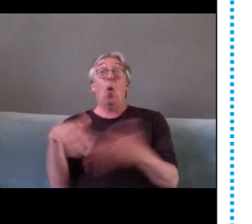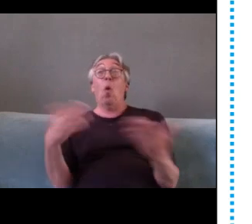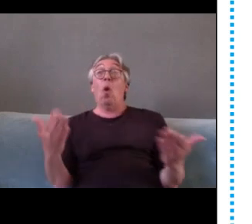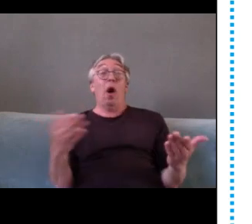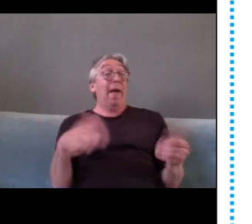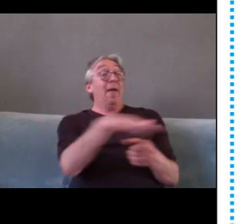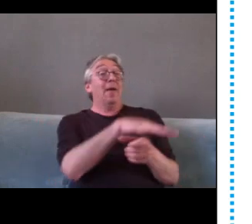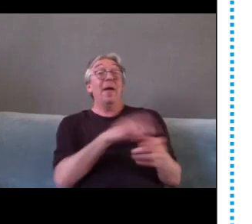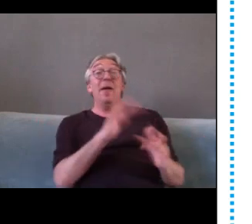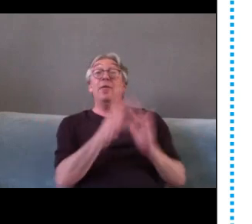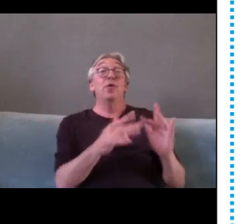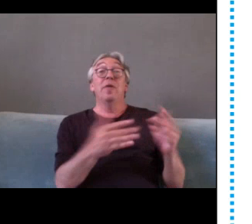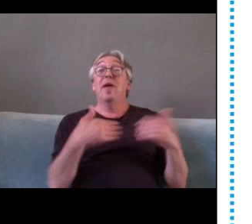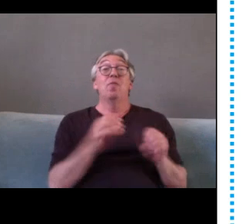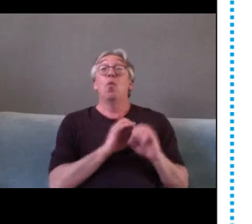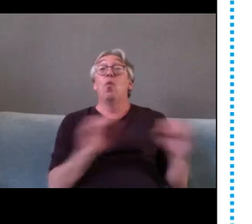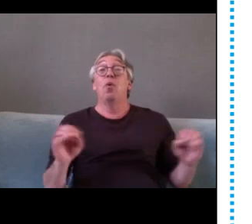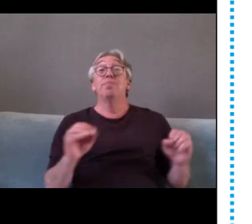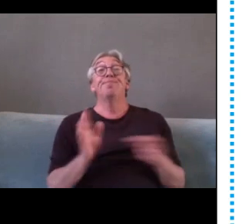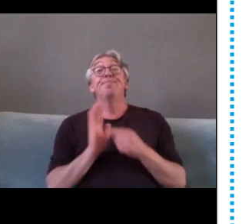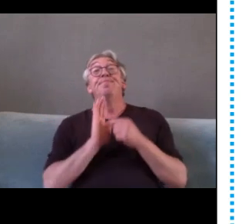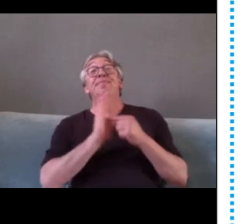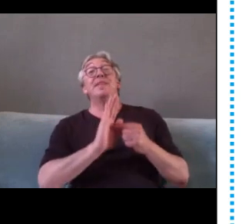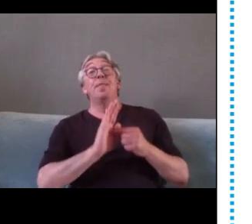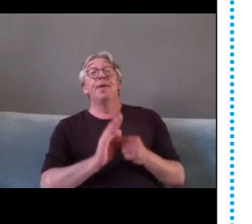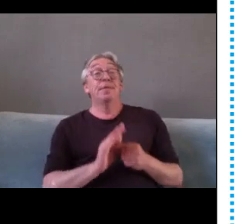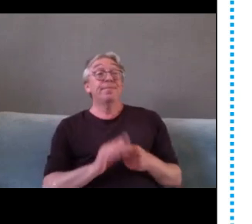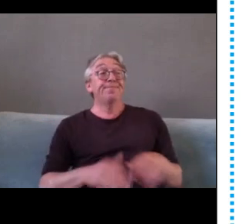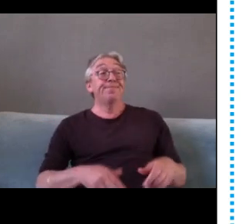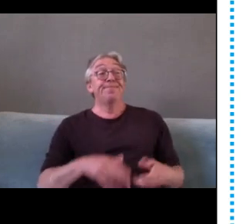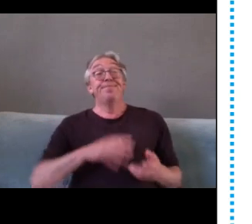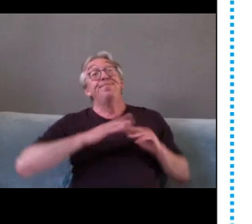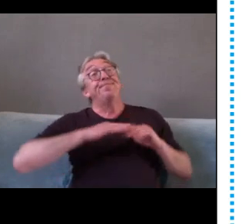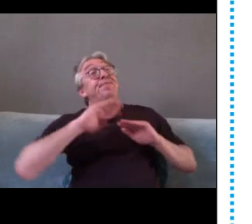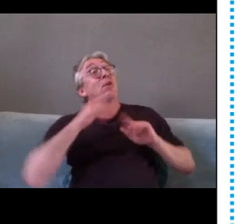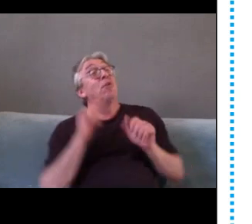For example, in rural areas. Do you have any advice on these questions?